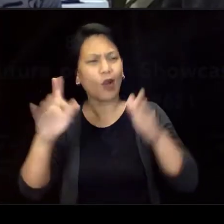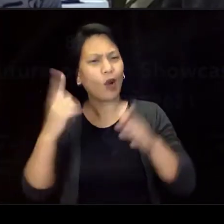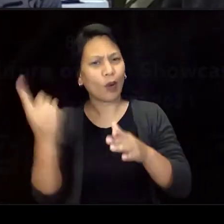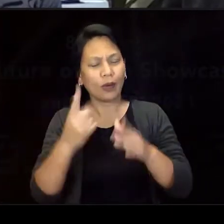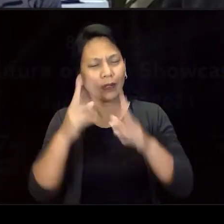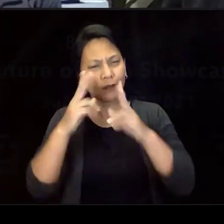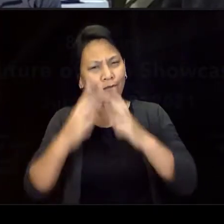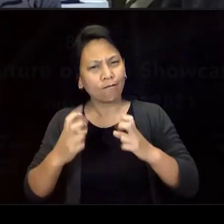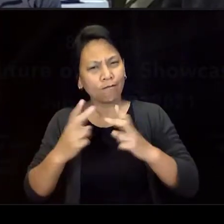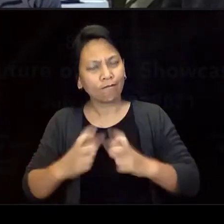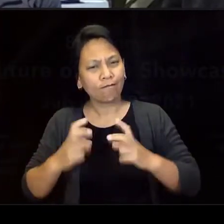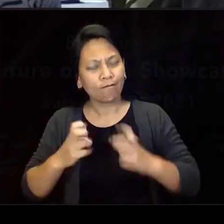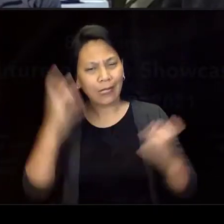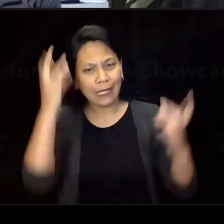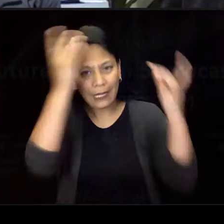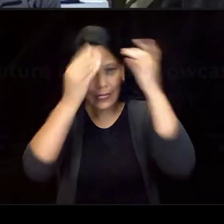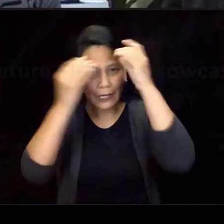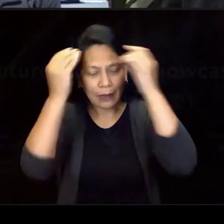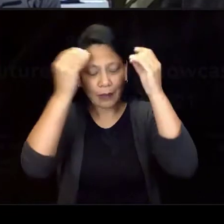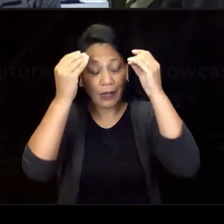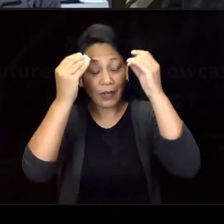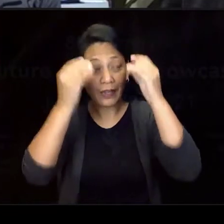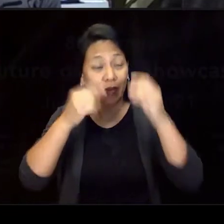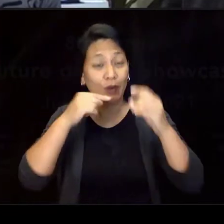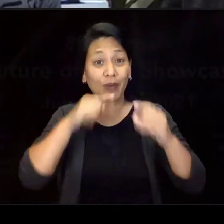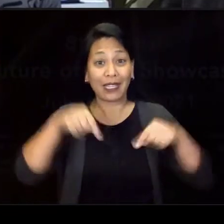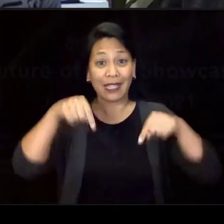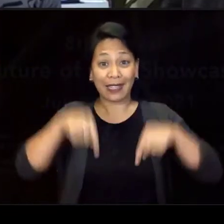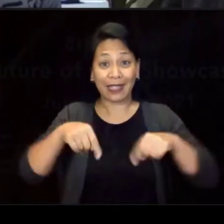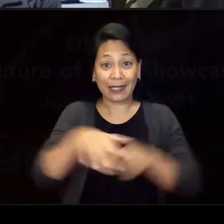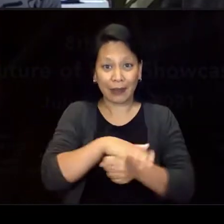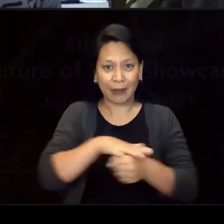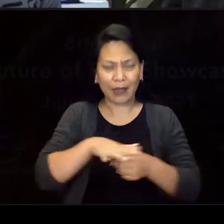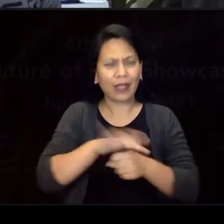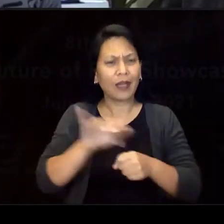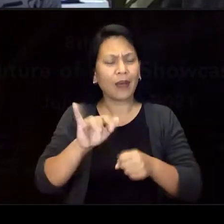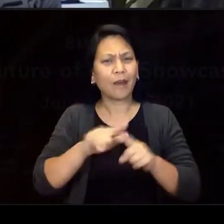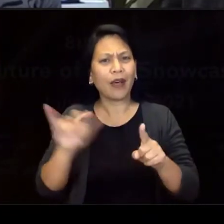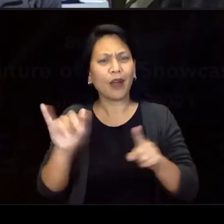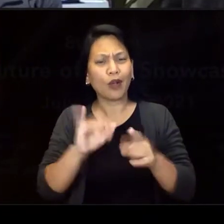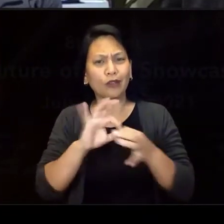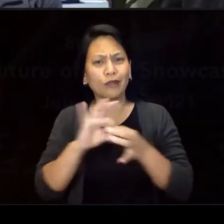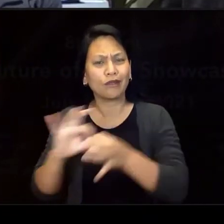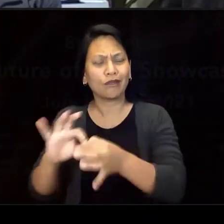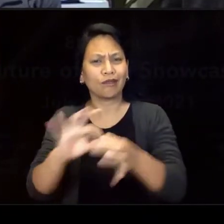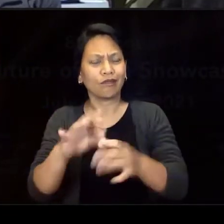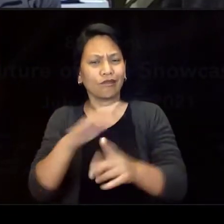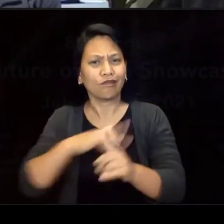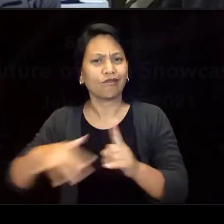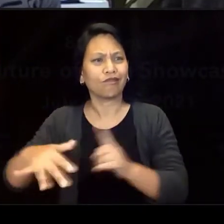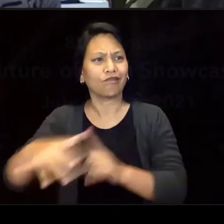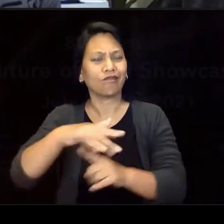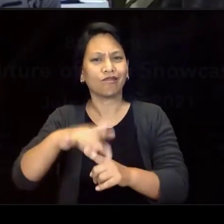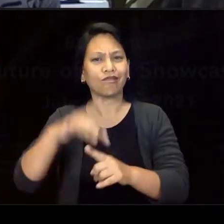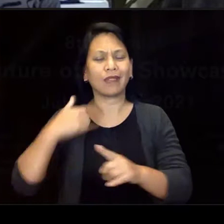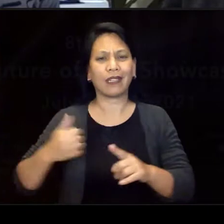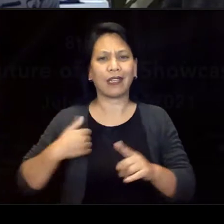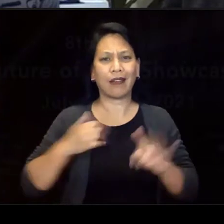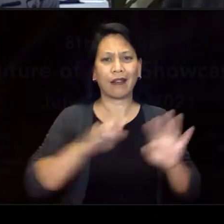of our context, not only in this space, but also, in this country.